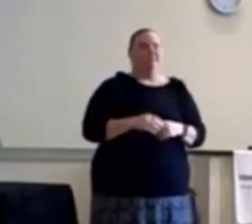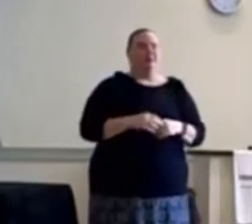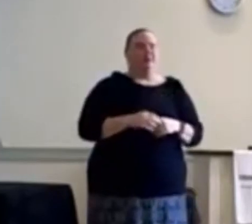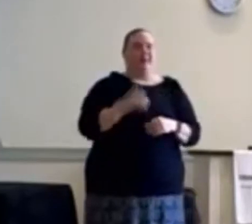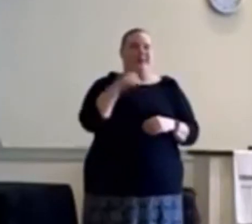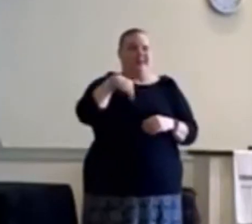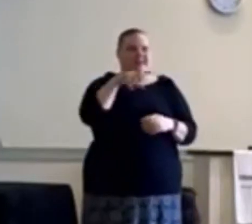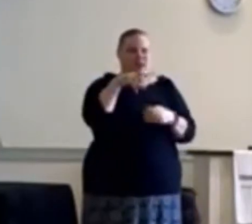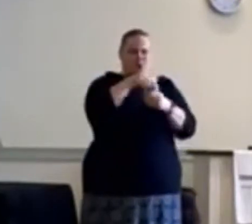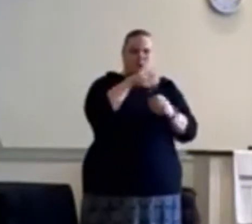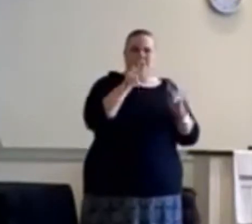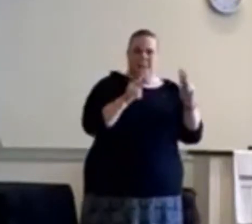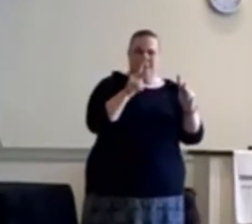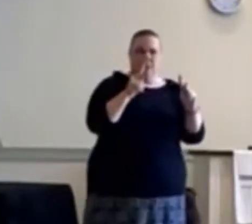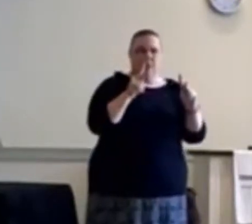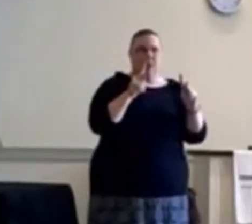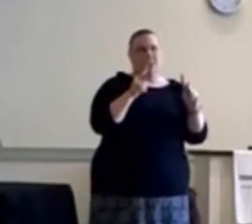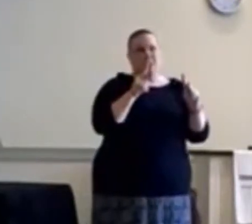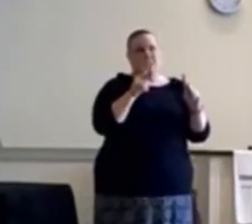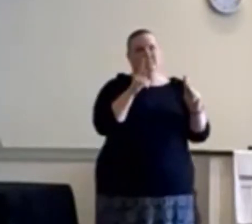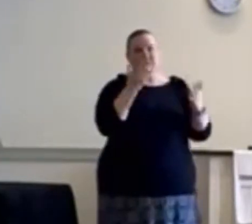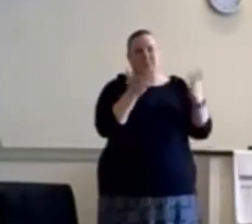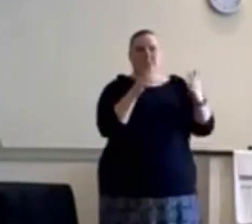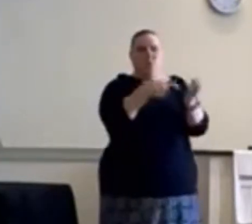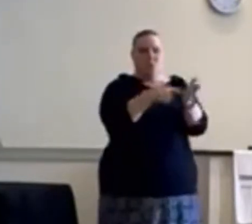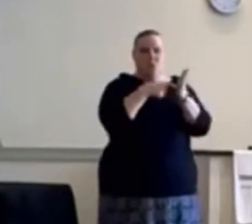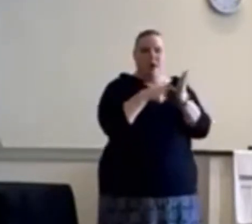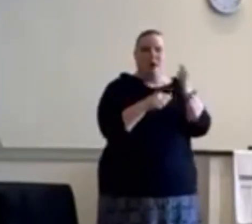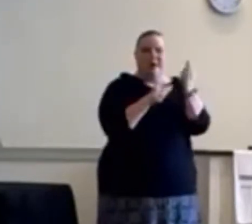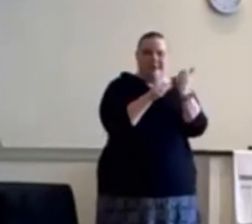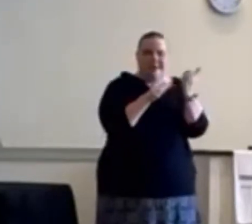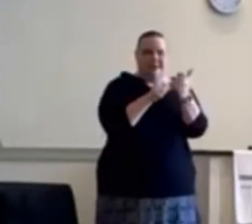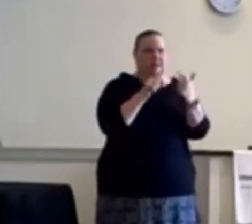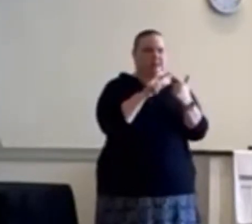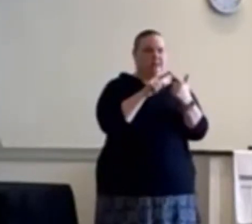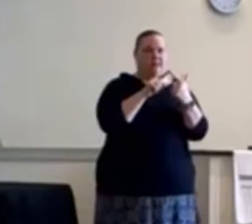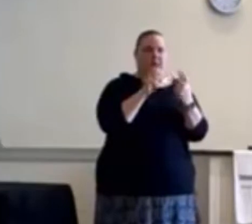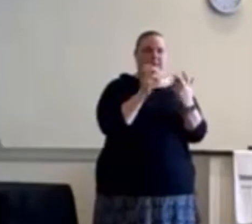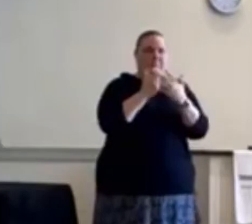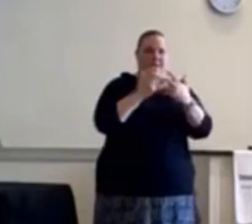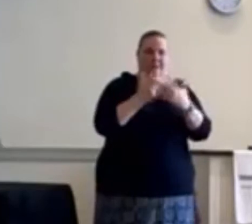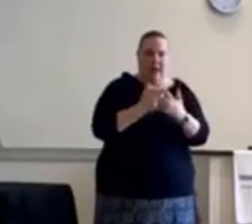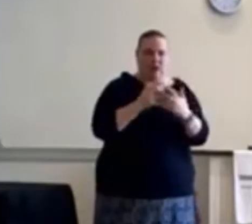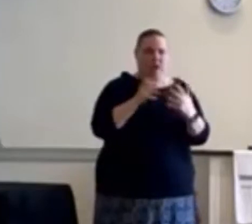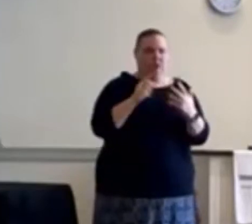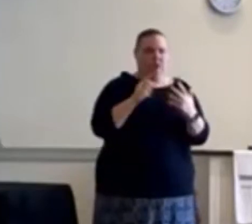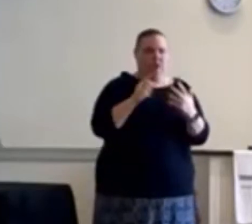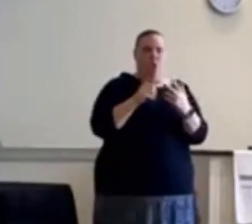assistance, accommodation, or modification due to any situation, temporary or